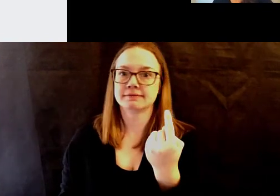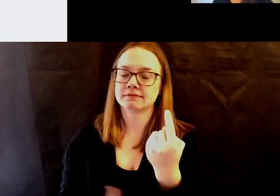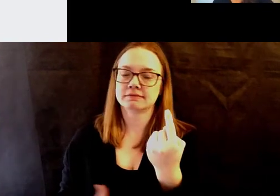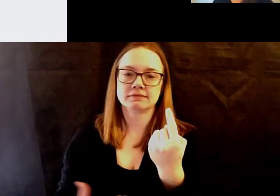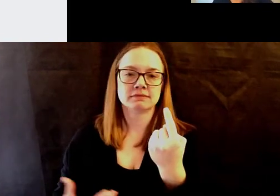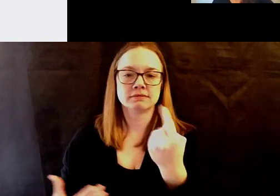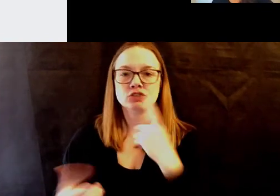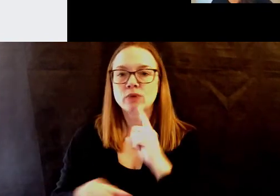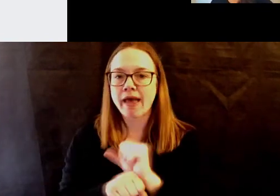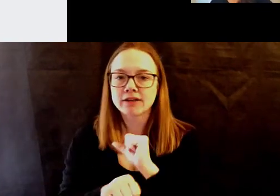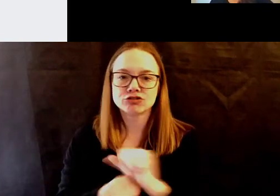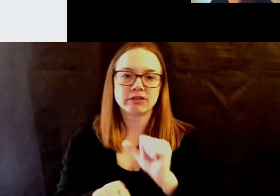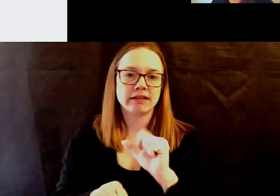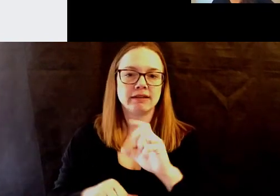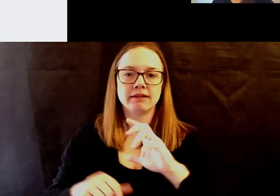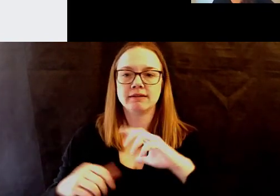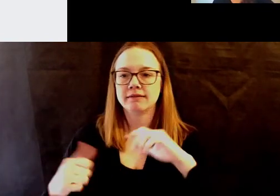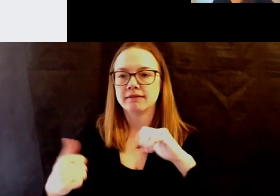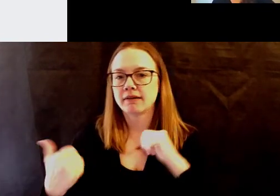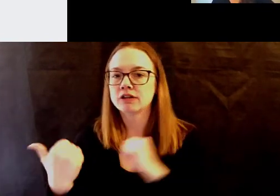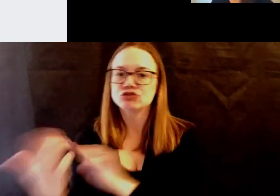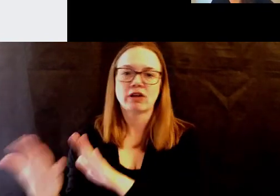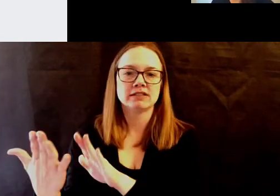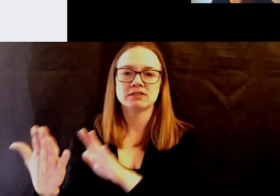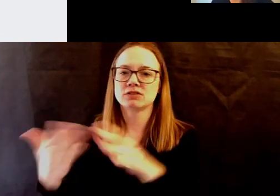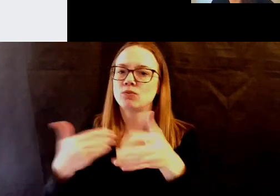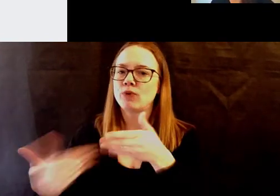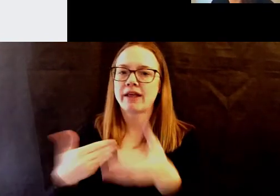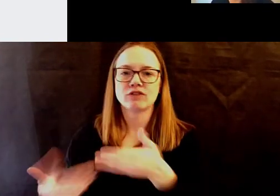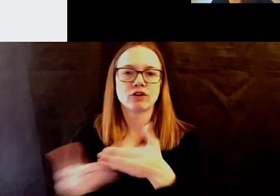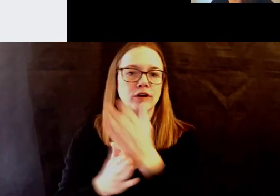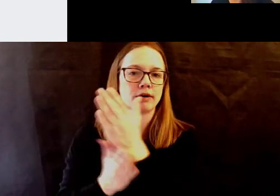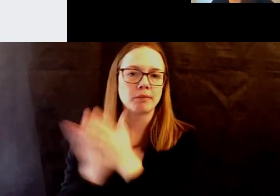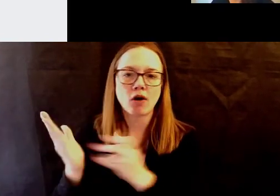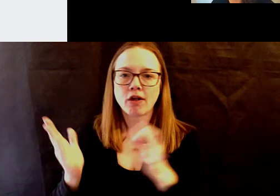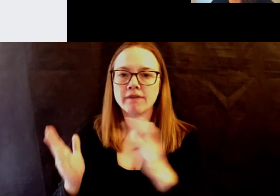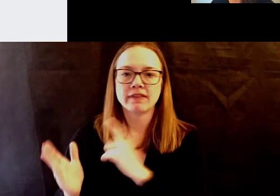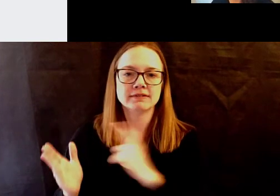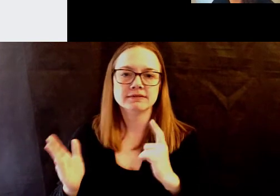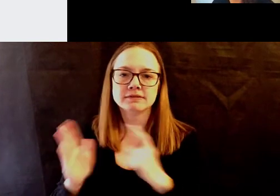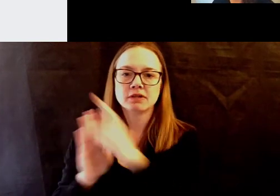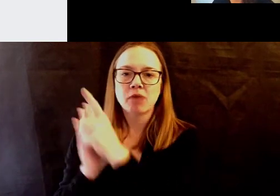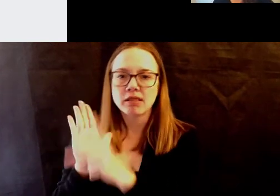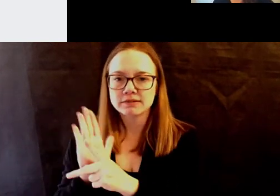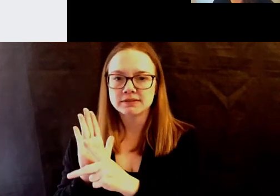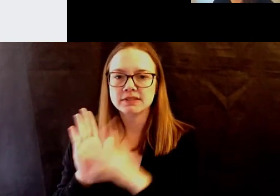of legislation or policy is coming before that body at the time. That's a good point.